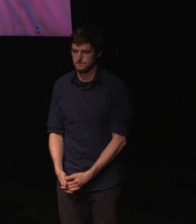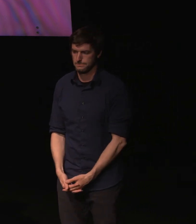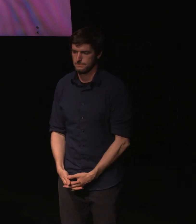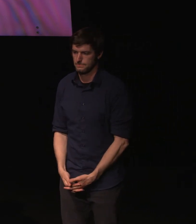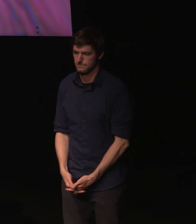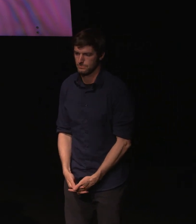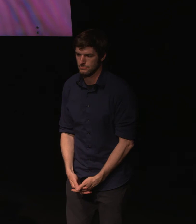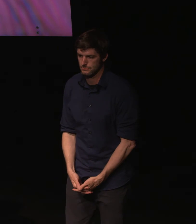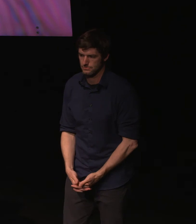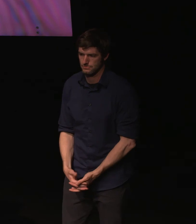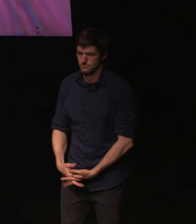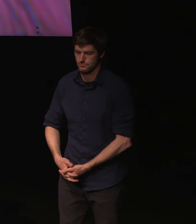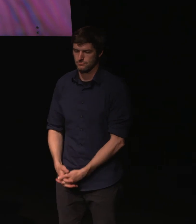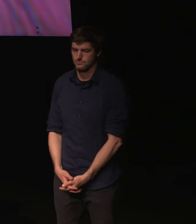Collapsus would not have existed,